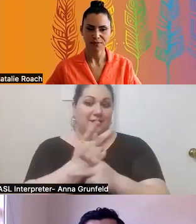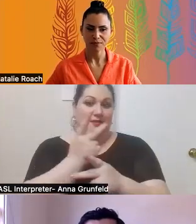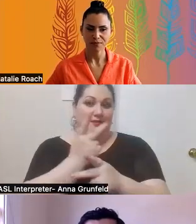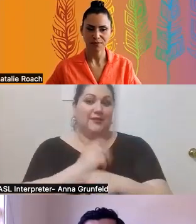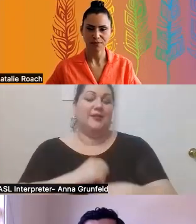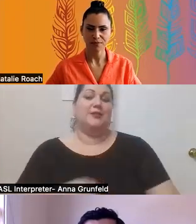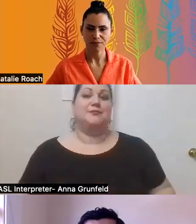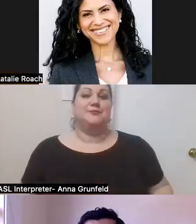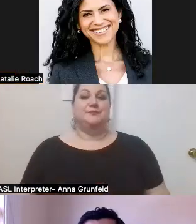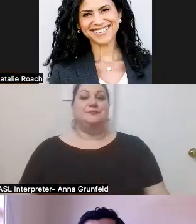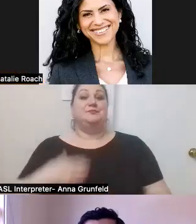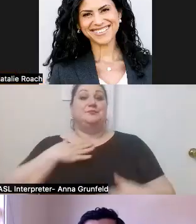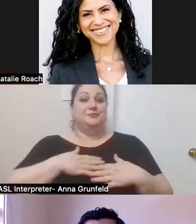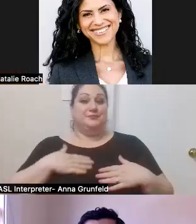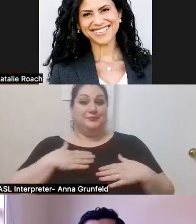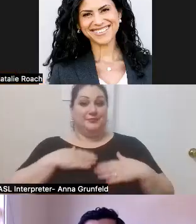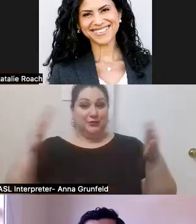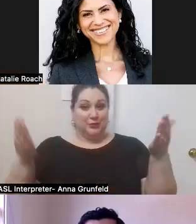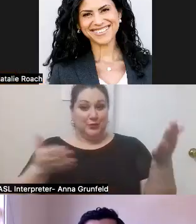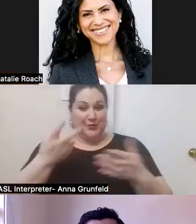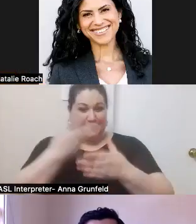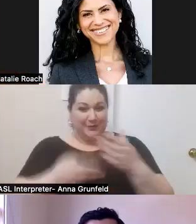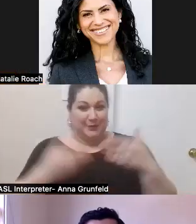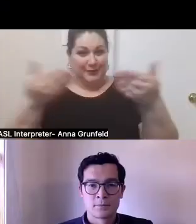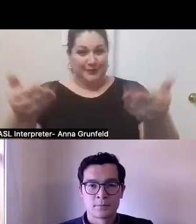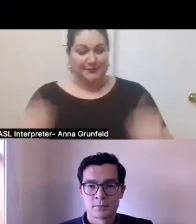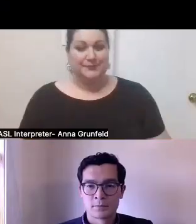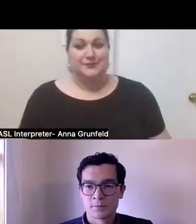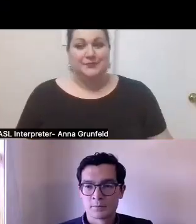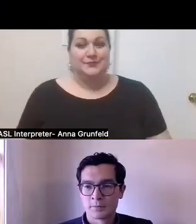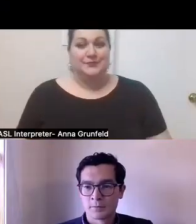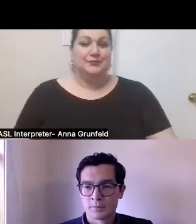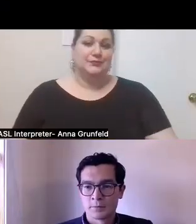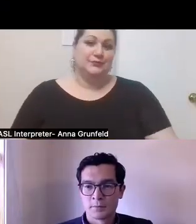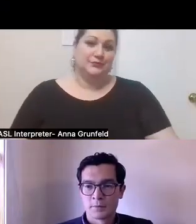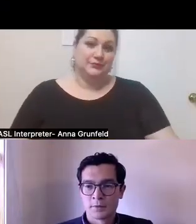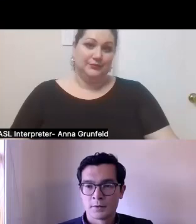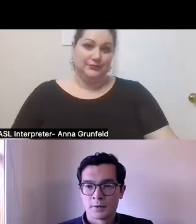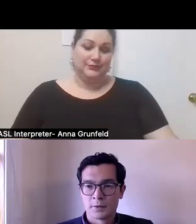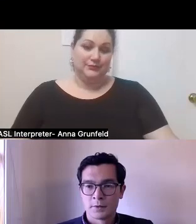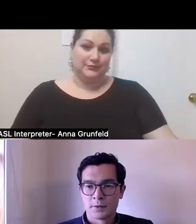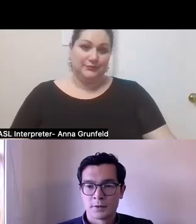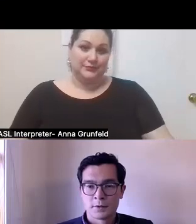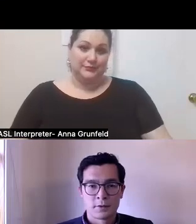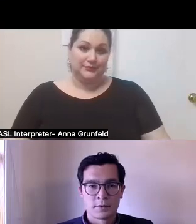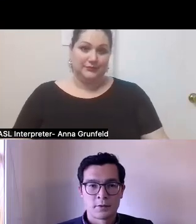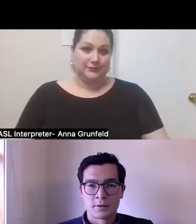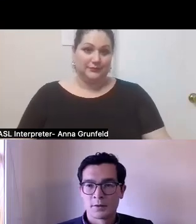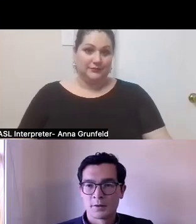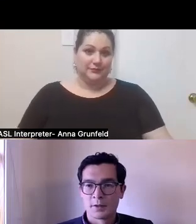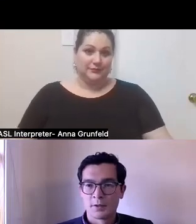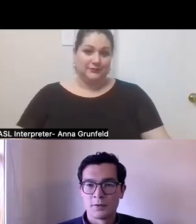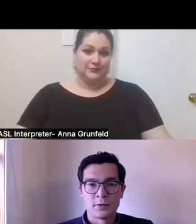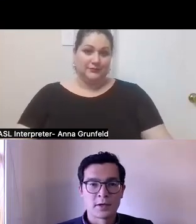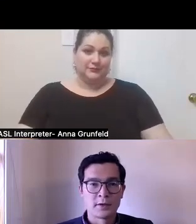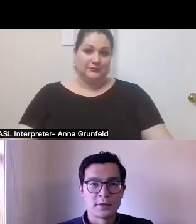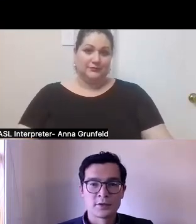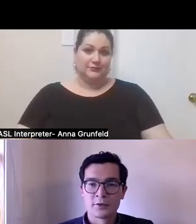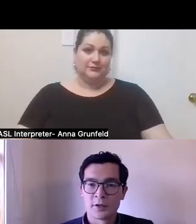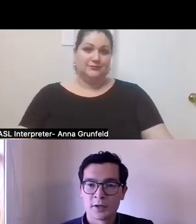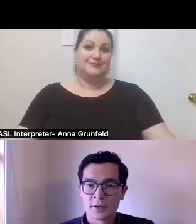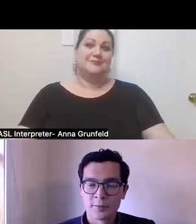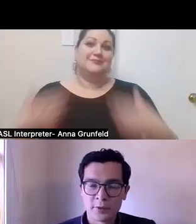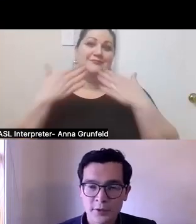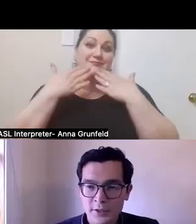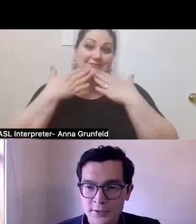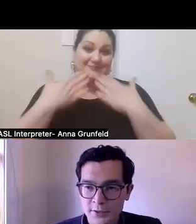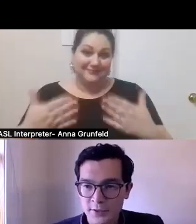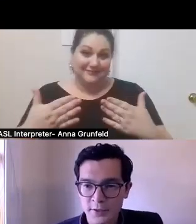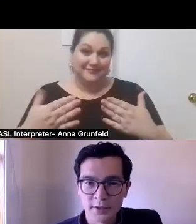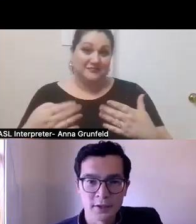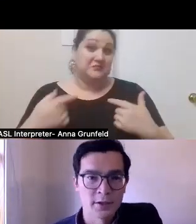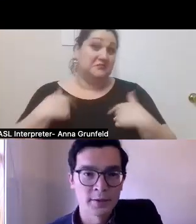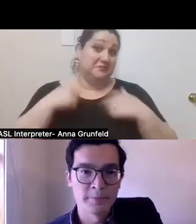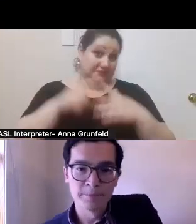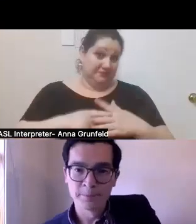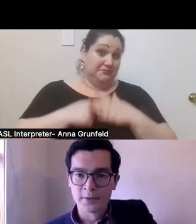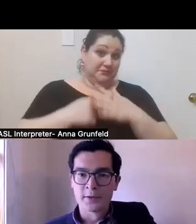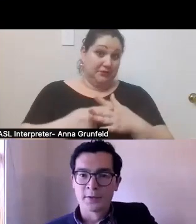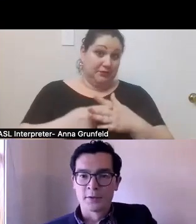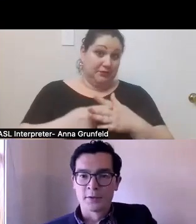So I'm going to get started